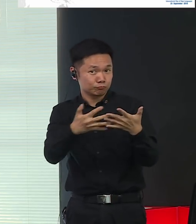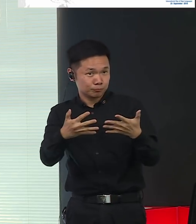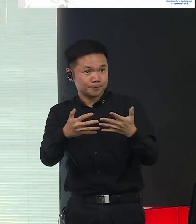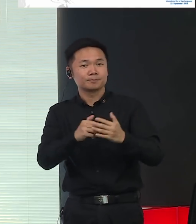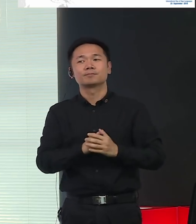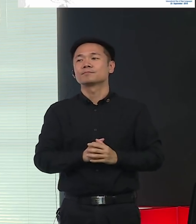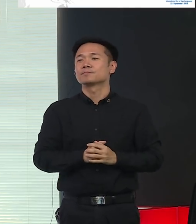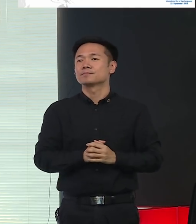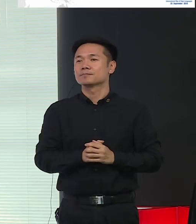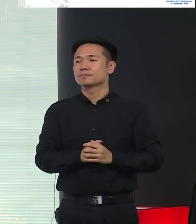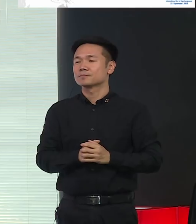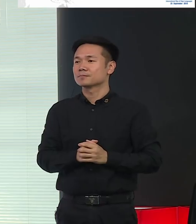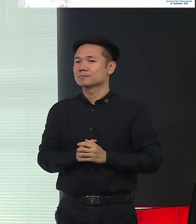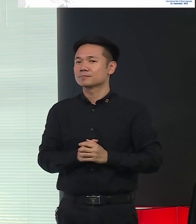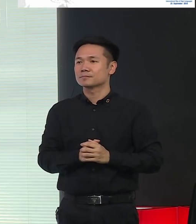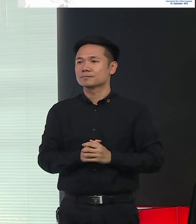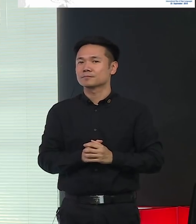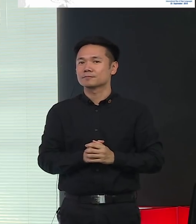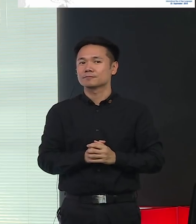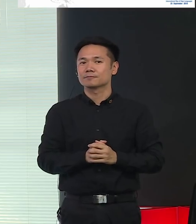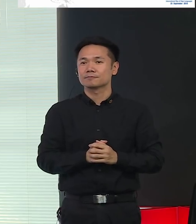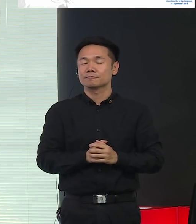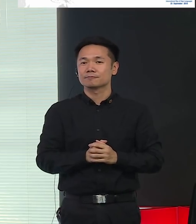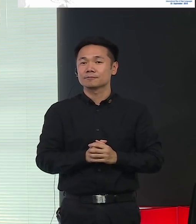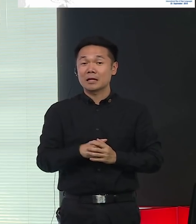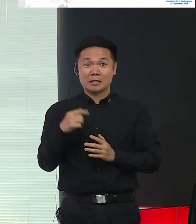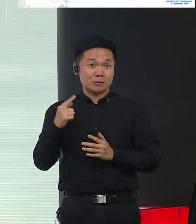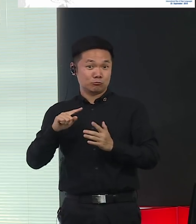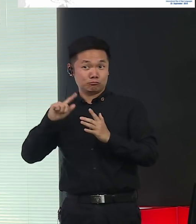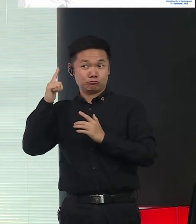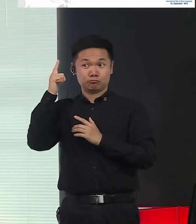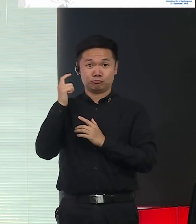representative of Google Japan. At Nippon Foundation, we have been